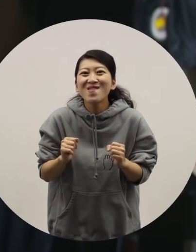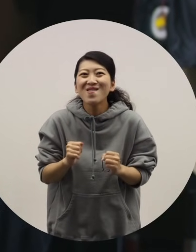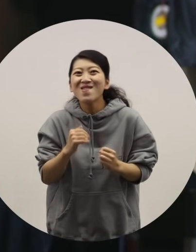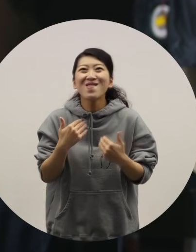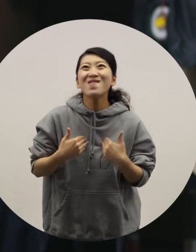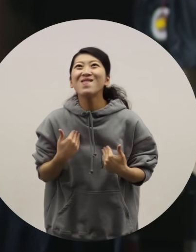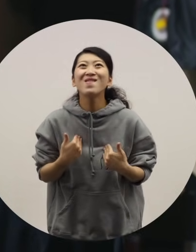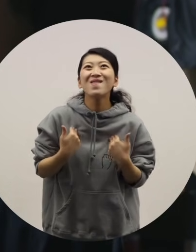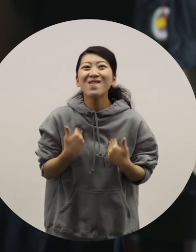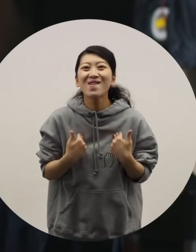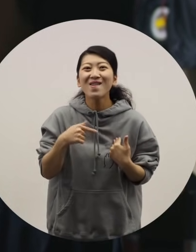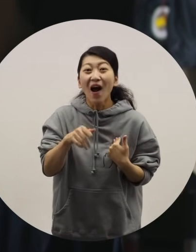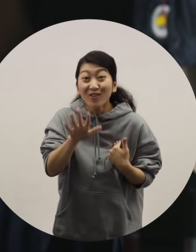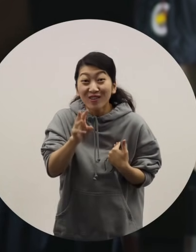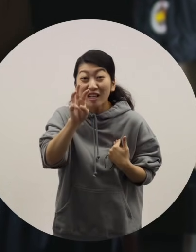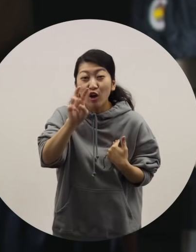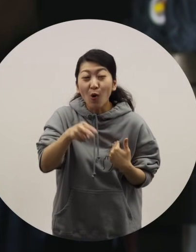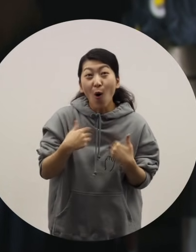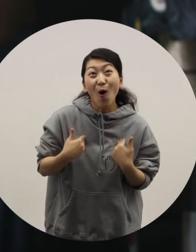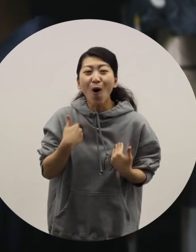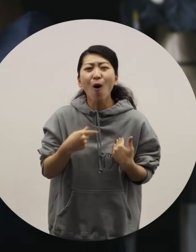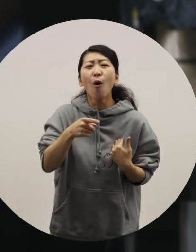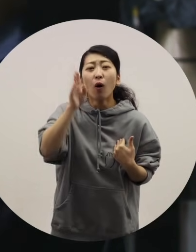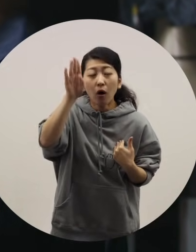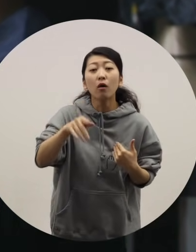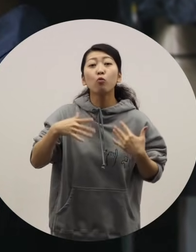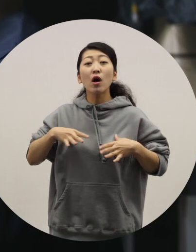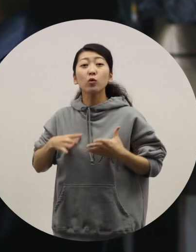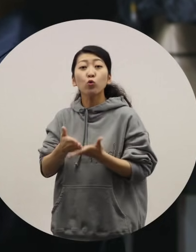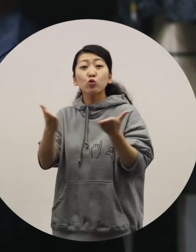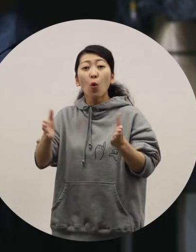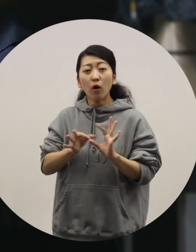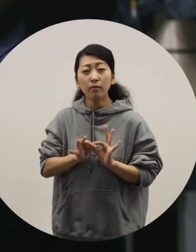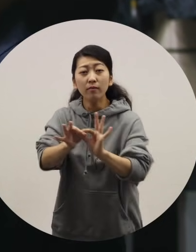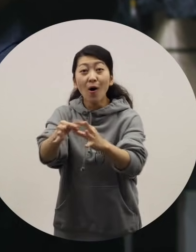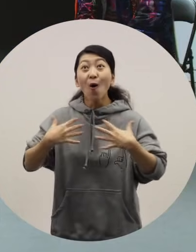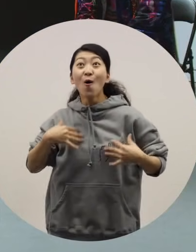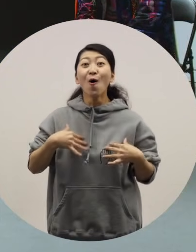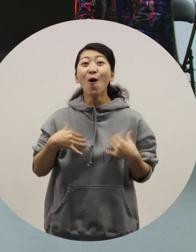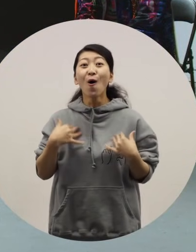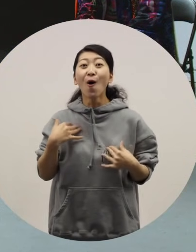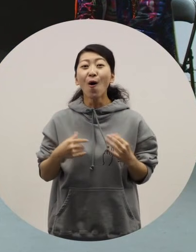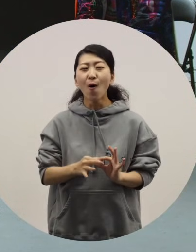To retain the excitement you feel at the beginning of the movie, which sometimes feels like forever.